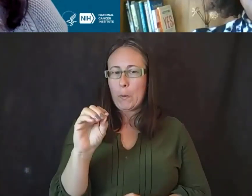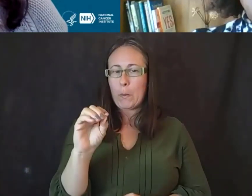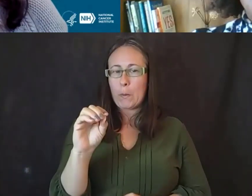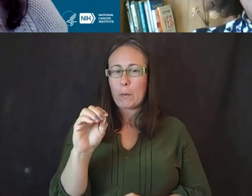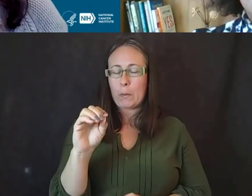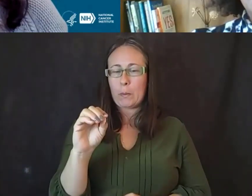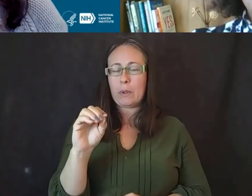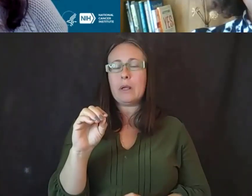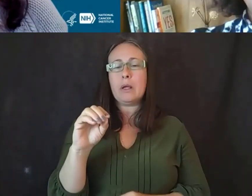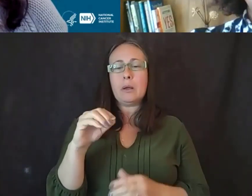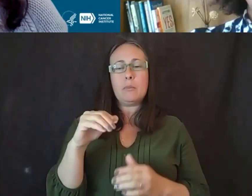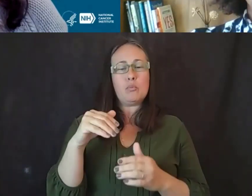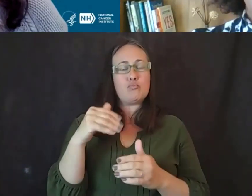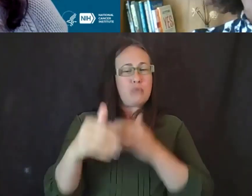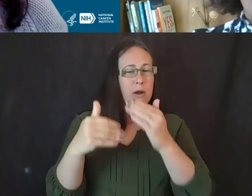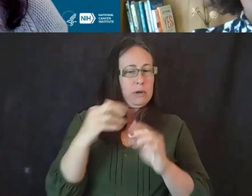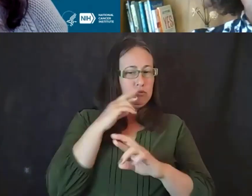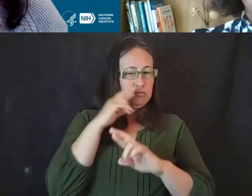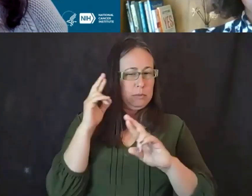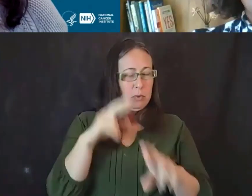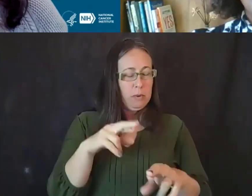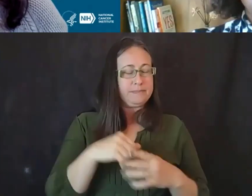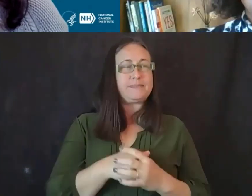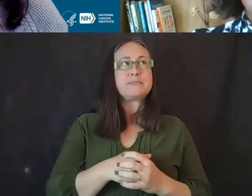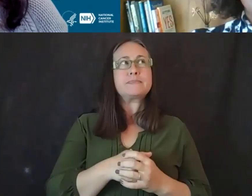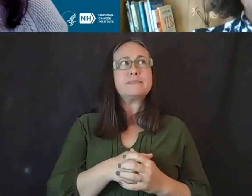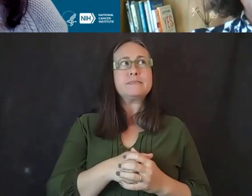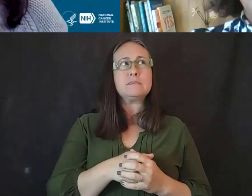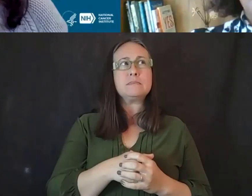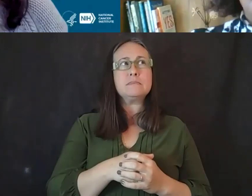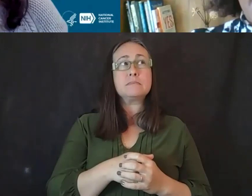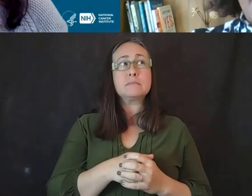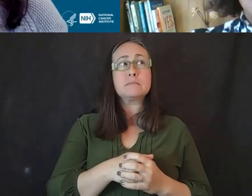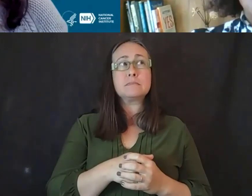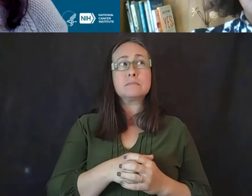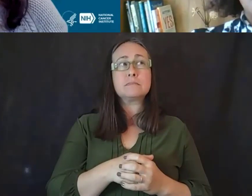Nastaran Zahir: So that is one way to report